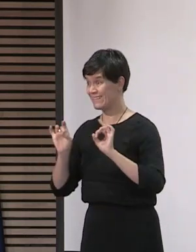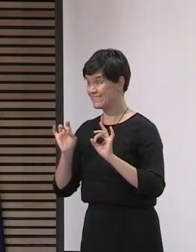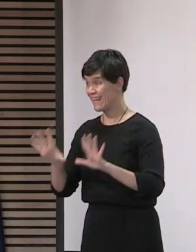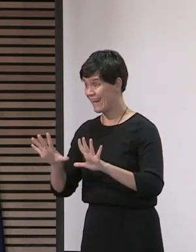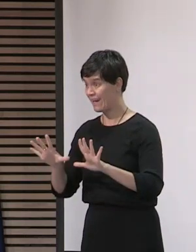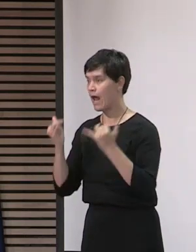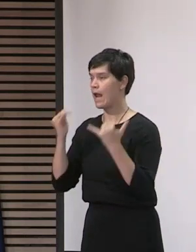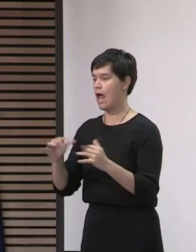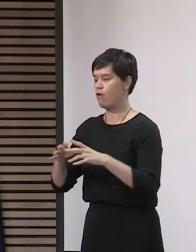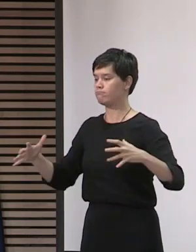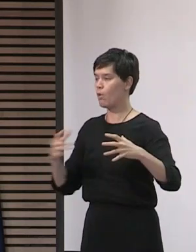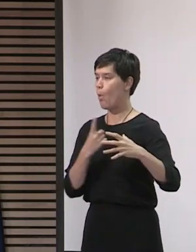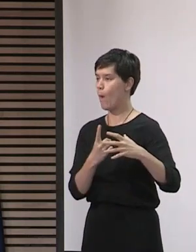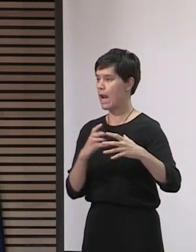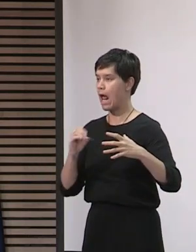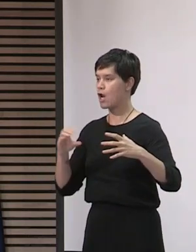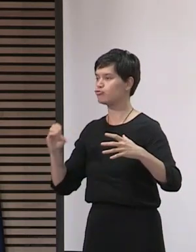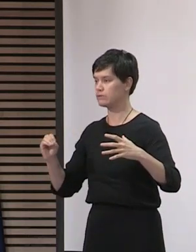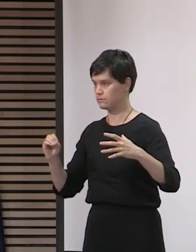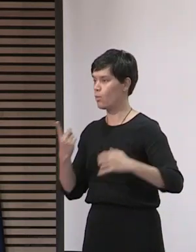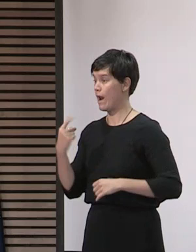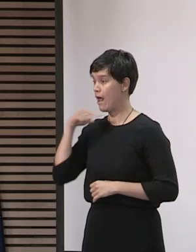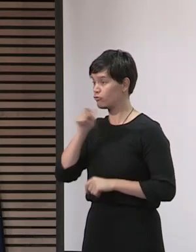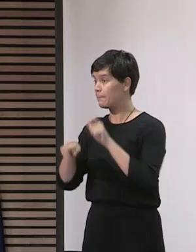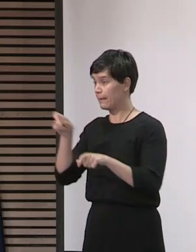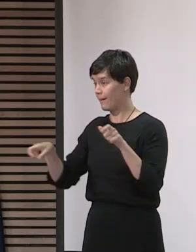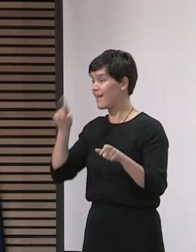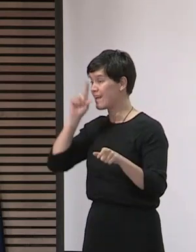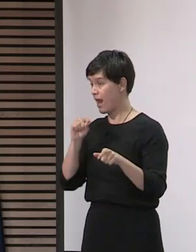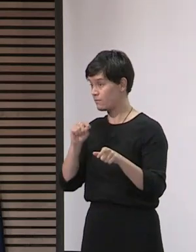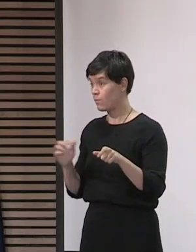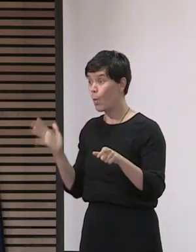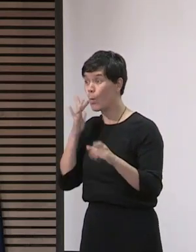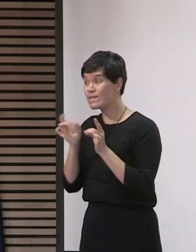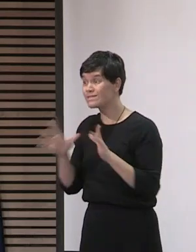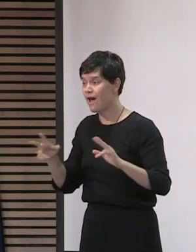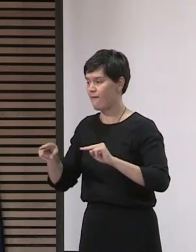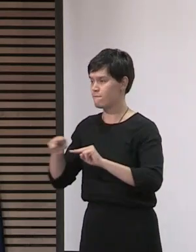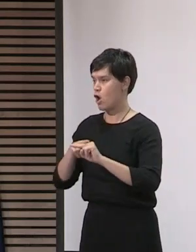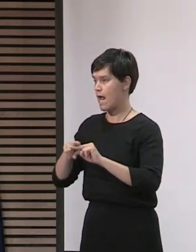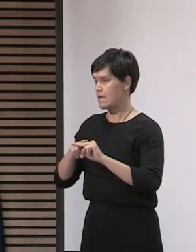can now increase the size of